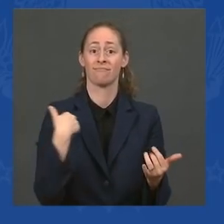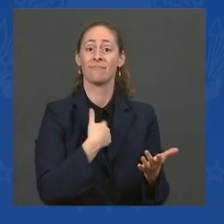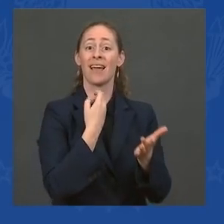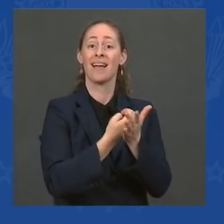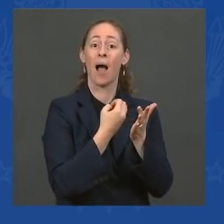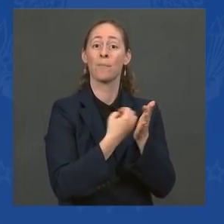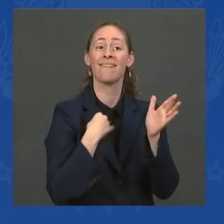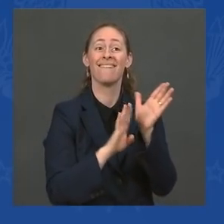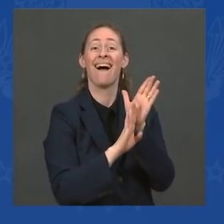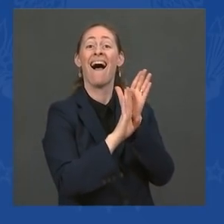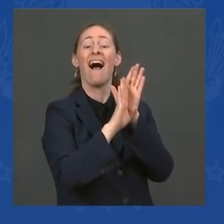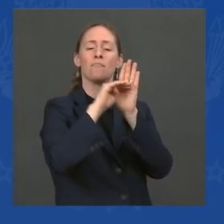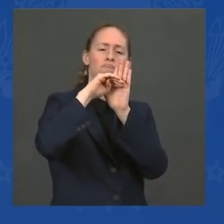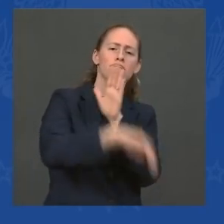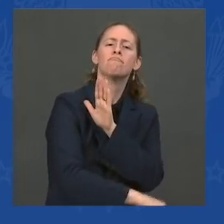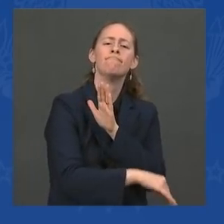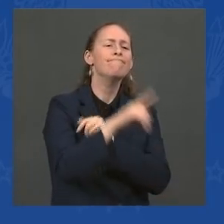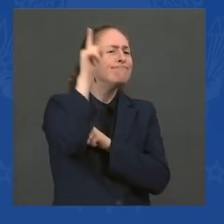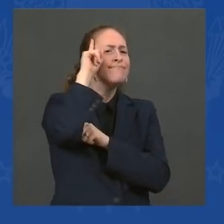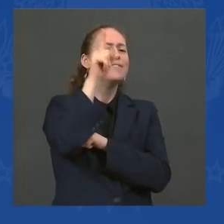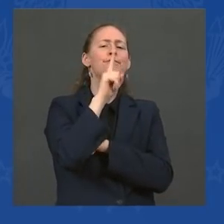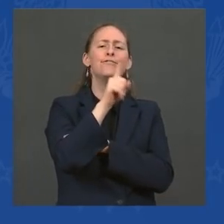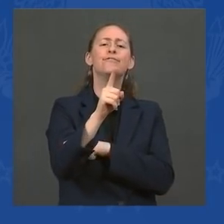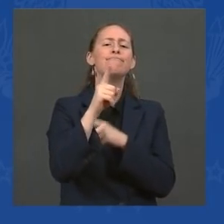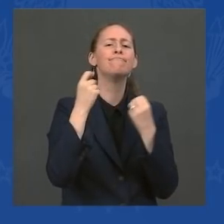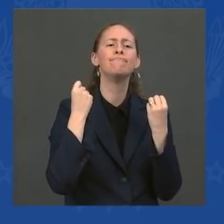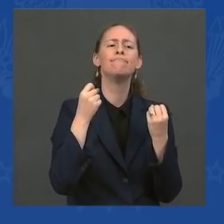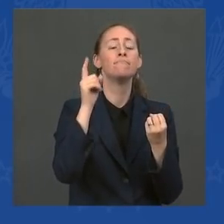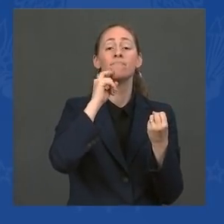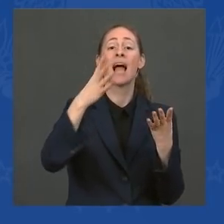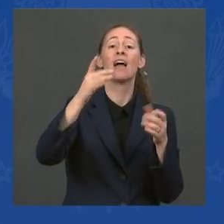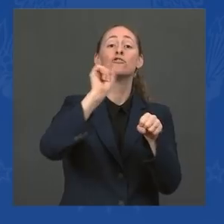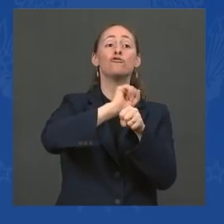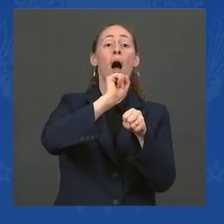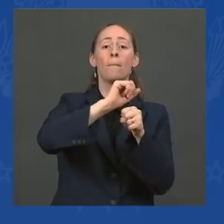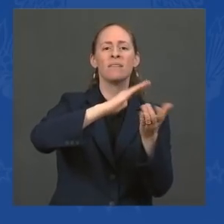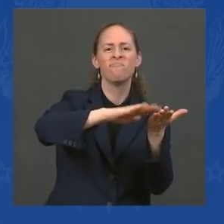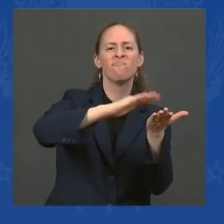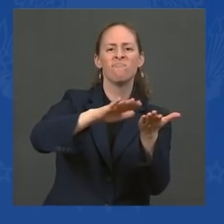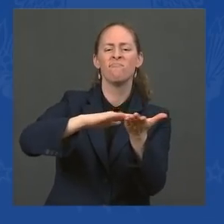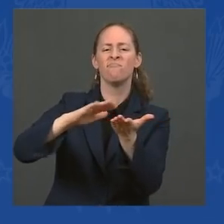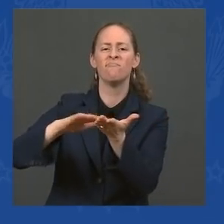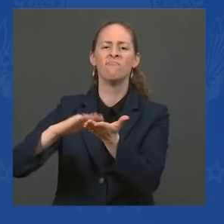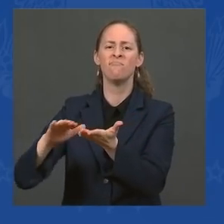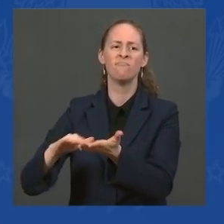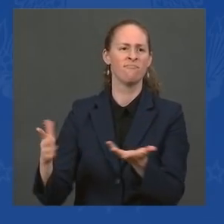millions of jobs would be lost, and the pain would endure well past the resolution of the crisis.